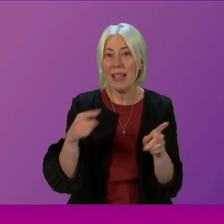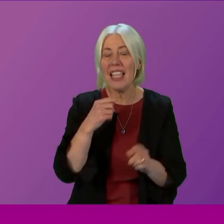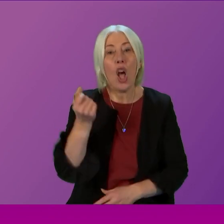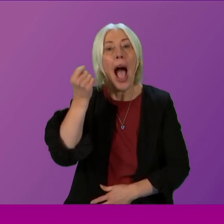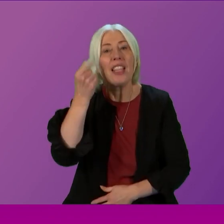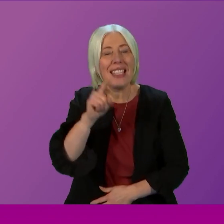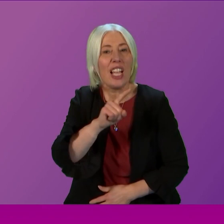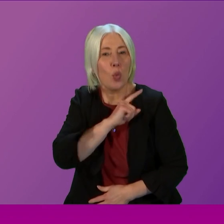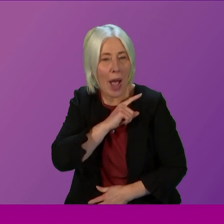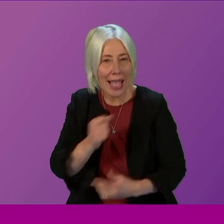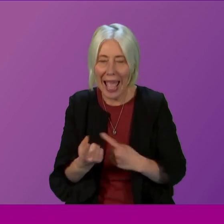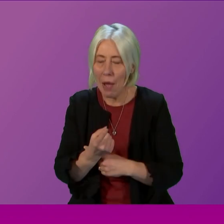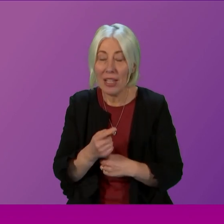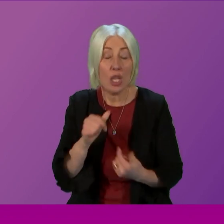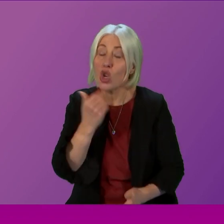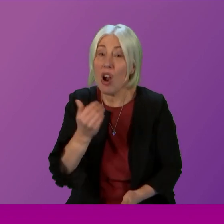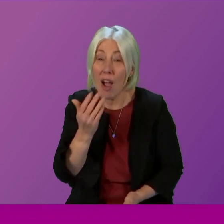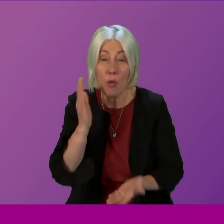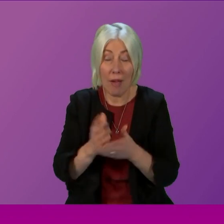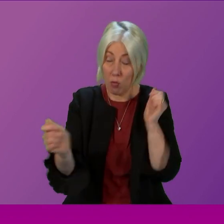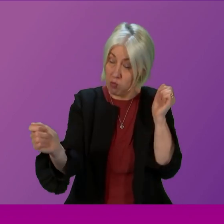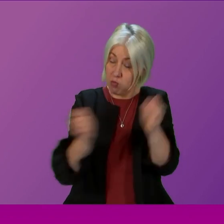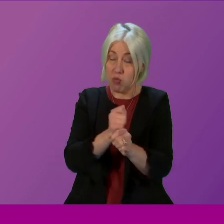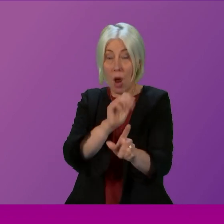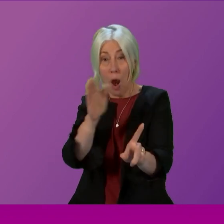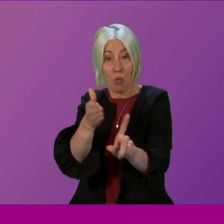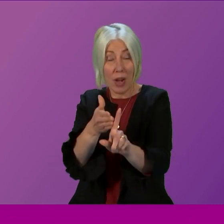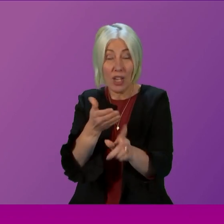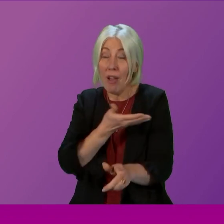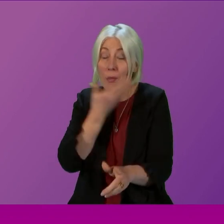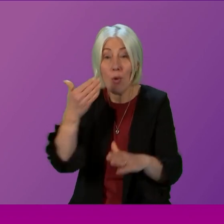a radical shift in approach is needed ... Without action, Scotland’s most deprived